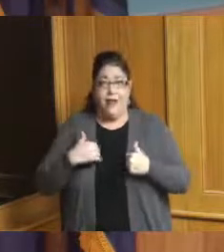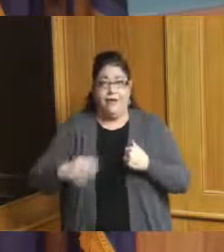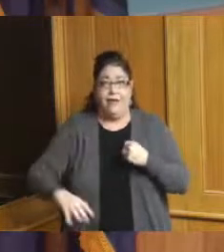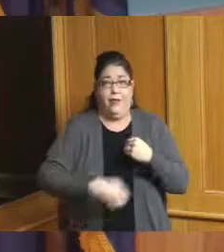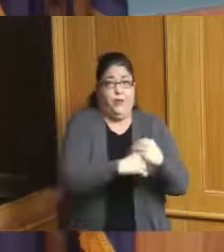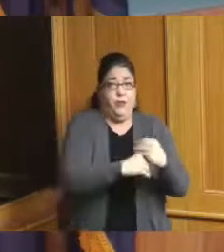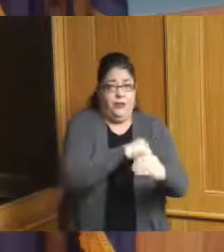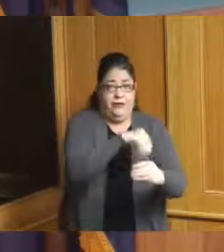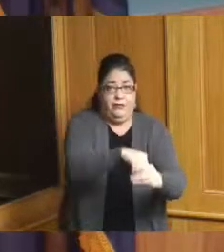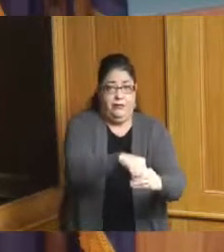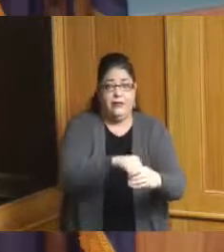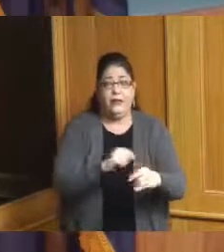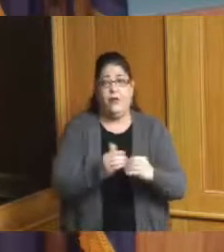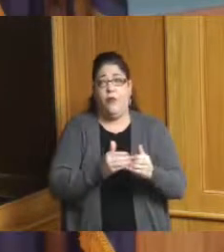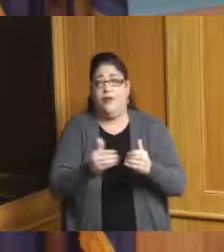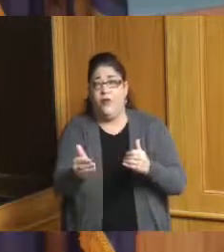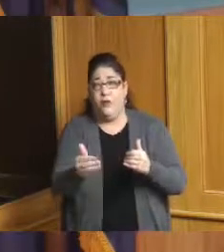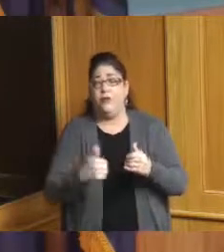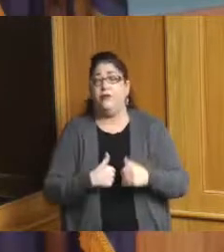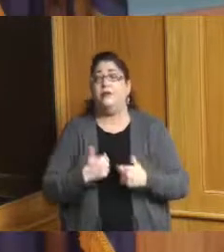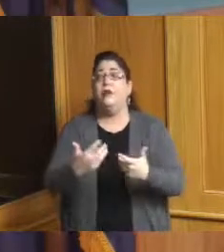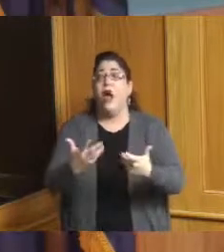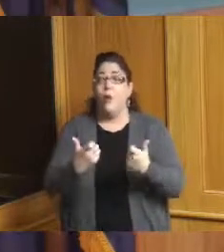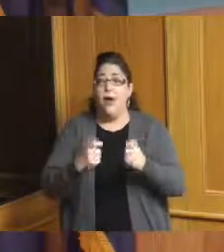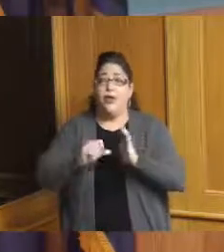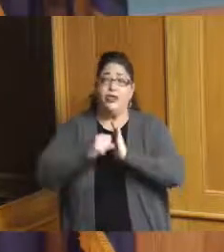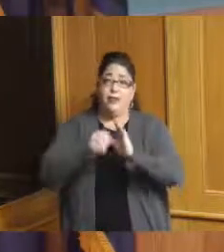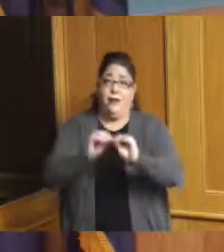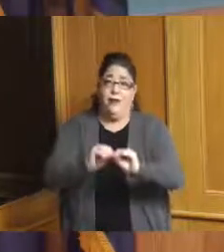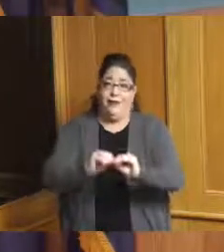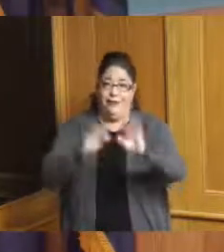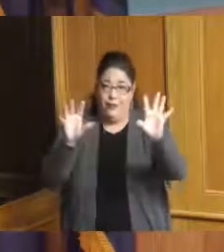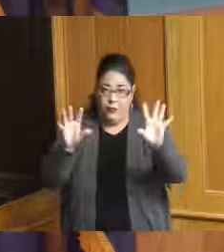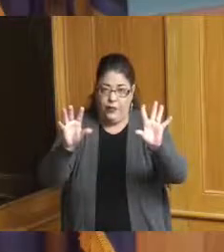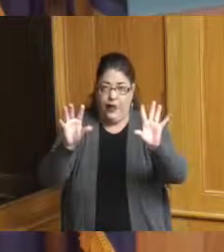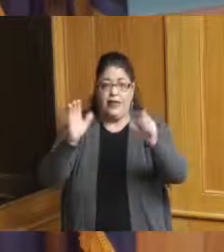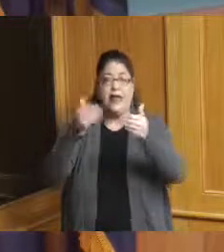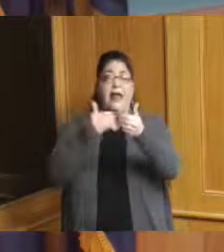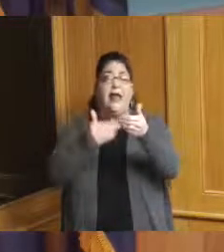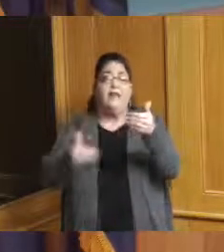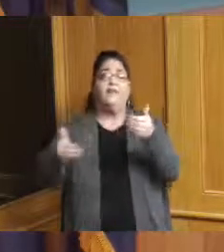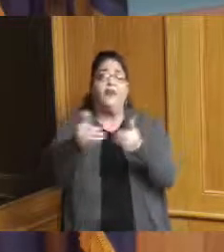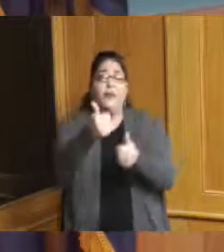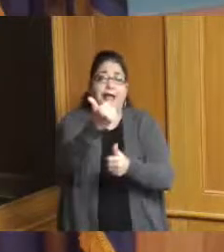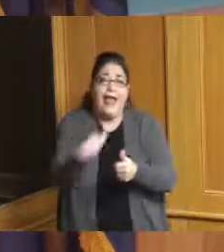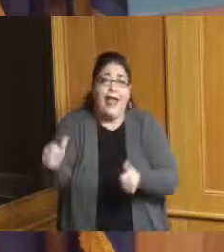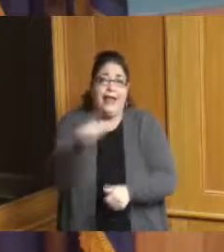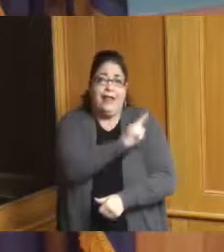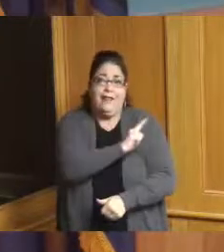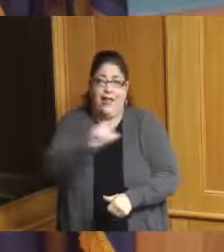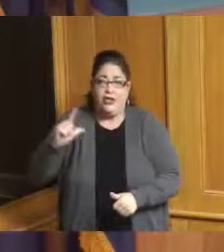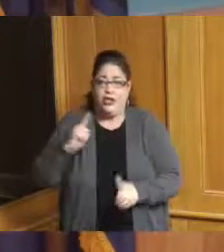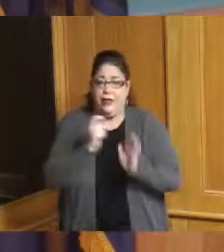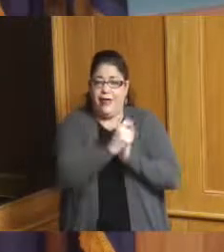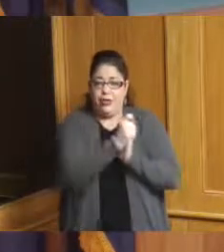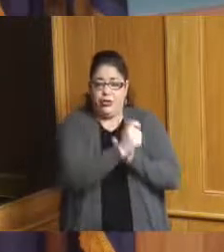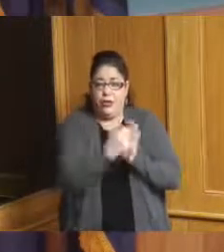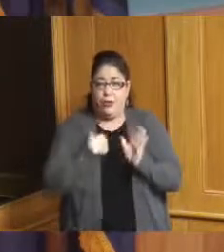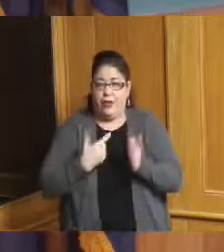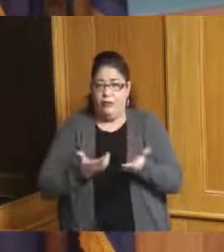forward I want to articulate in the future on any legislation that comes forward anything that would